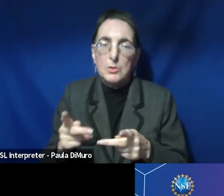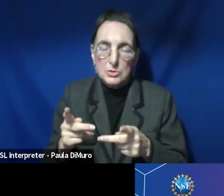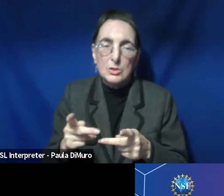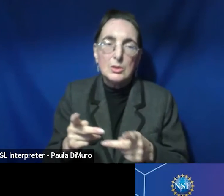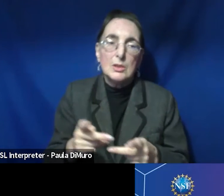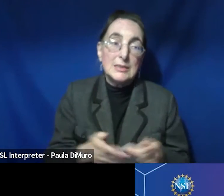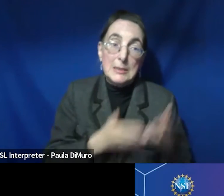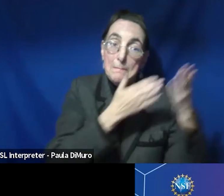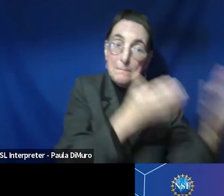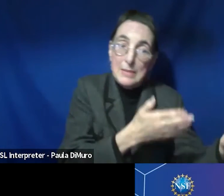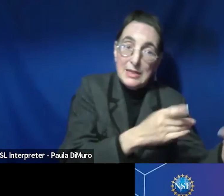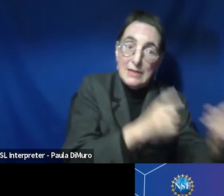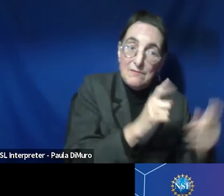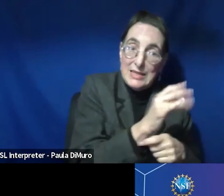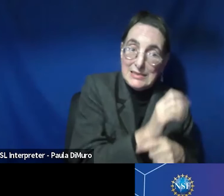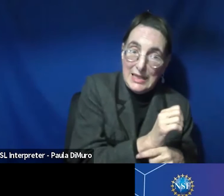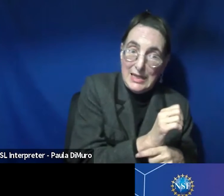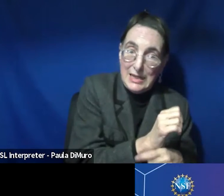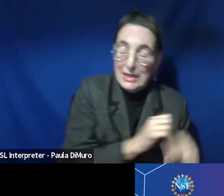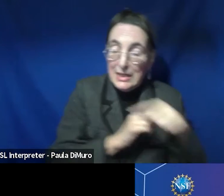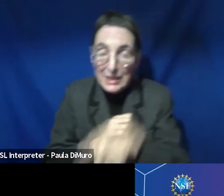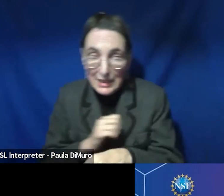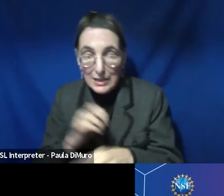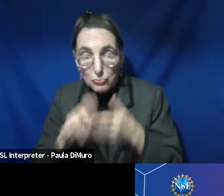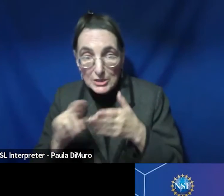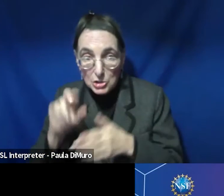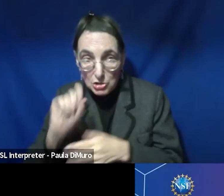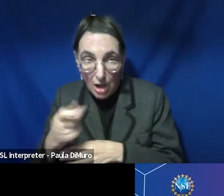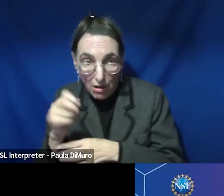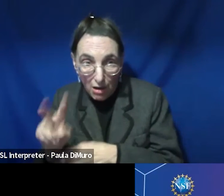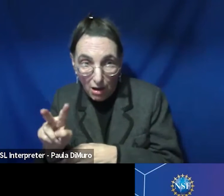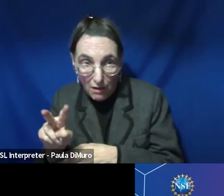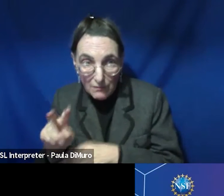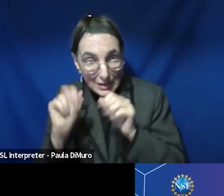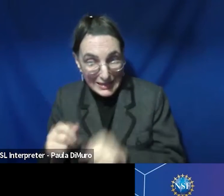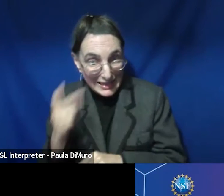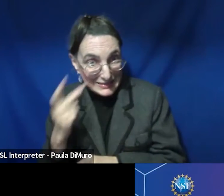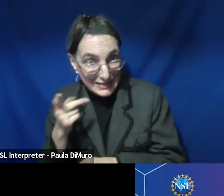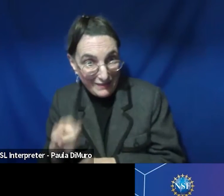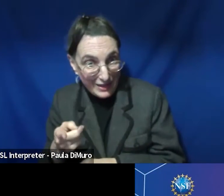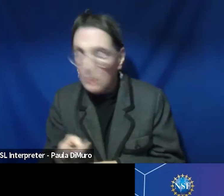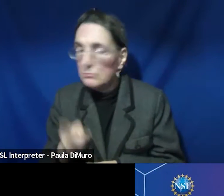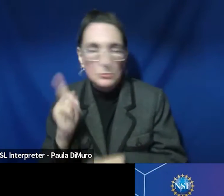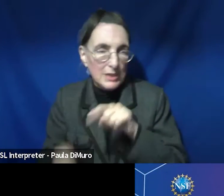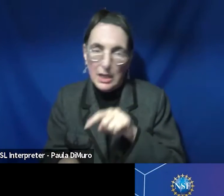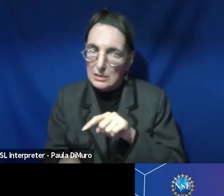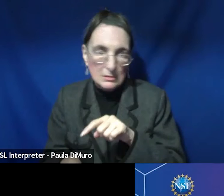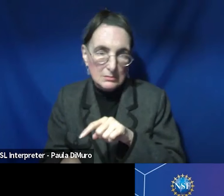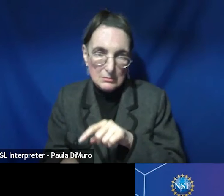So I don't know if that fully answers your question, but a Research.gov proposal, yes, you can see that in Research.gov.